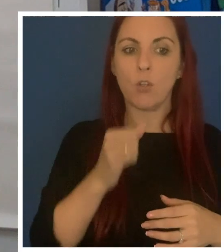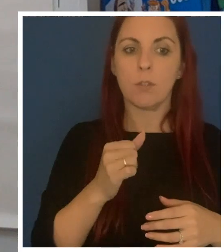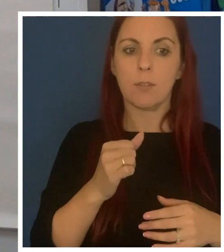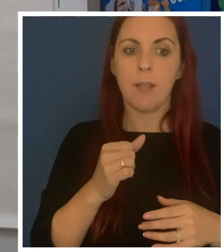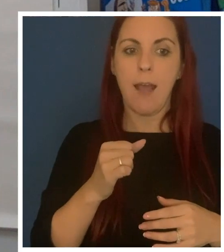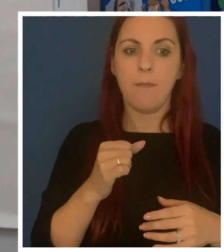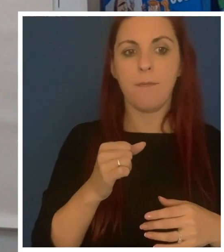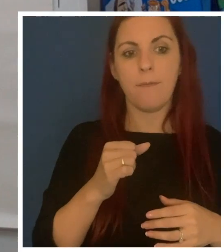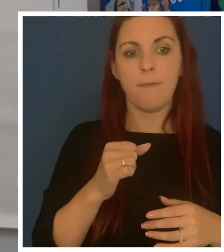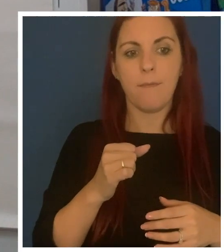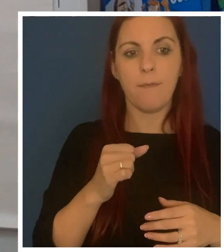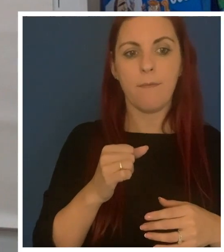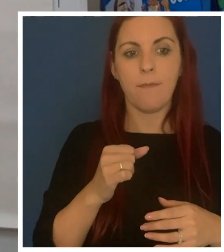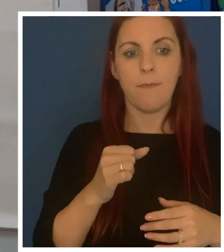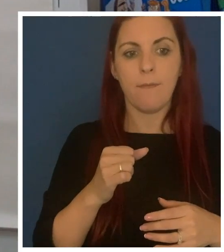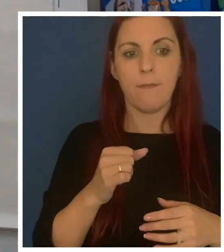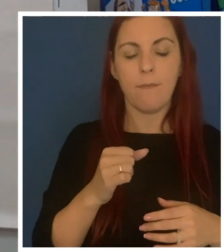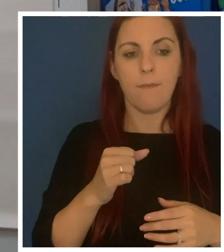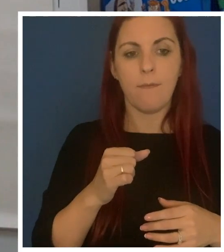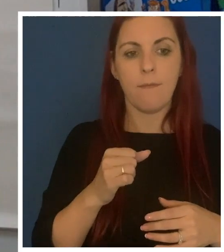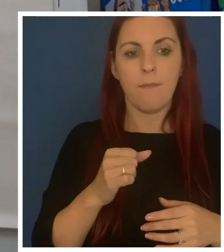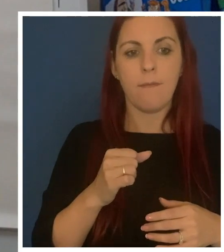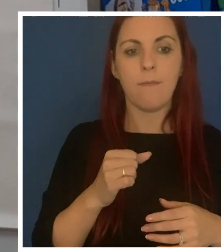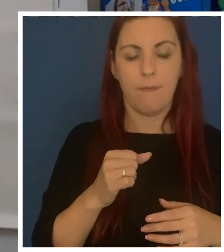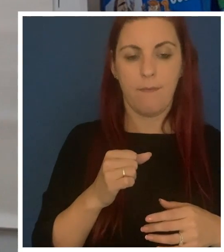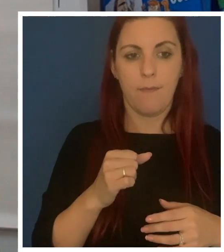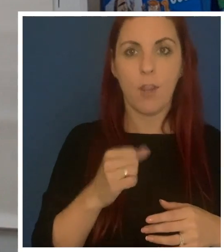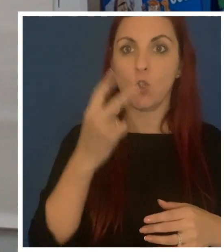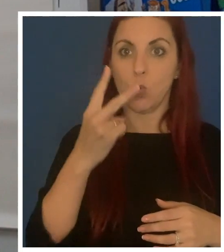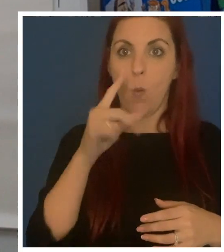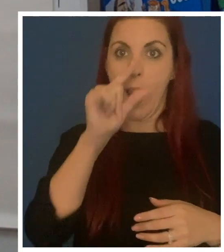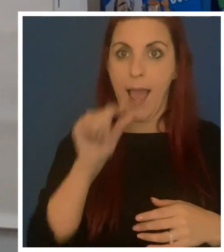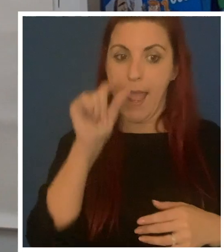like this, two lines coming out at an angle, one from the bottom of her mouth where it meets her body.